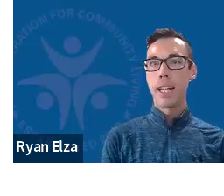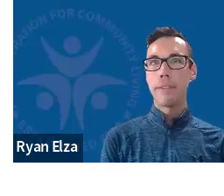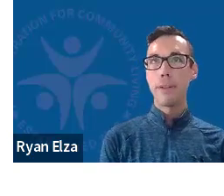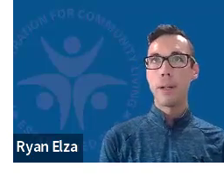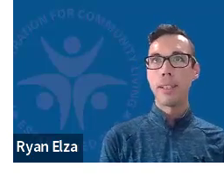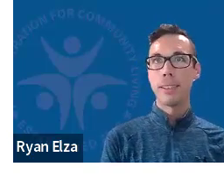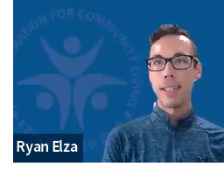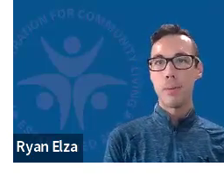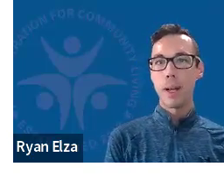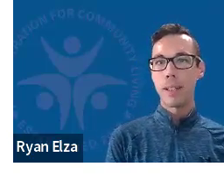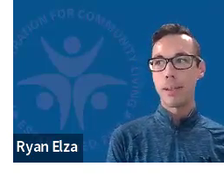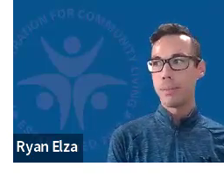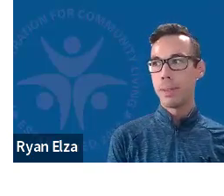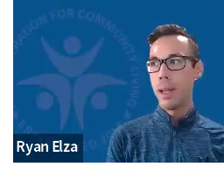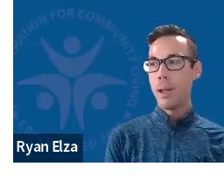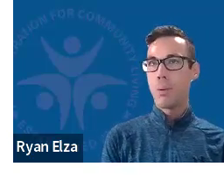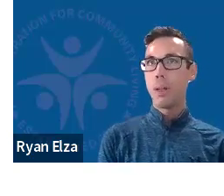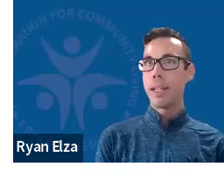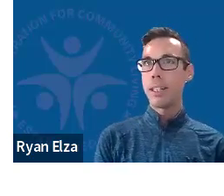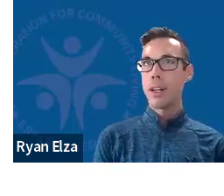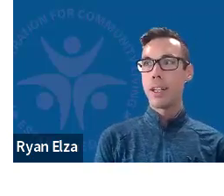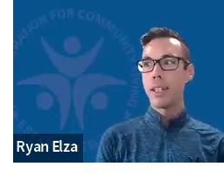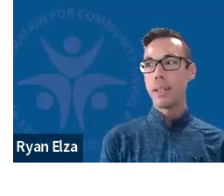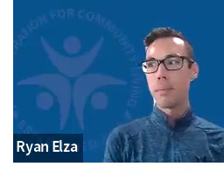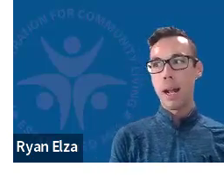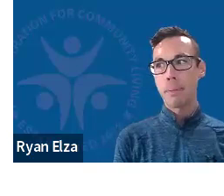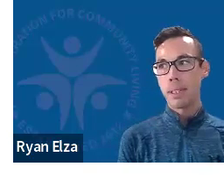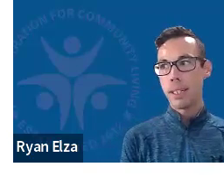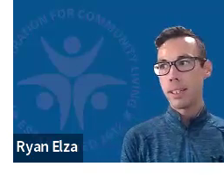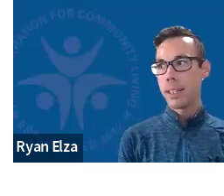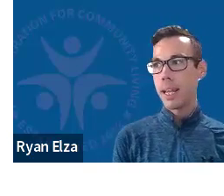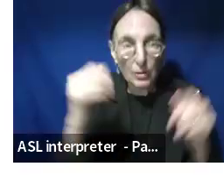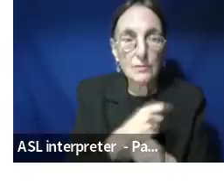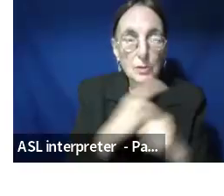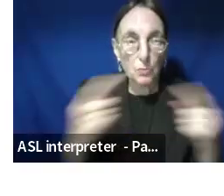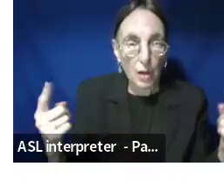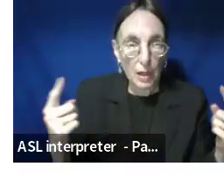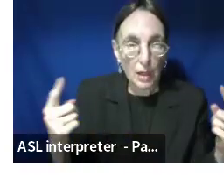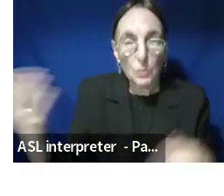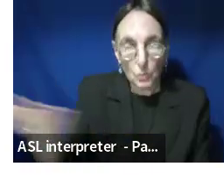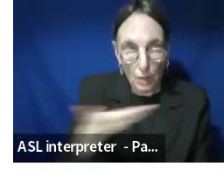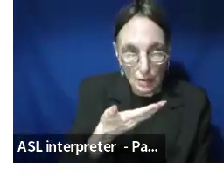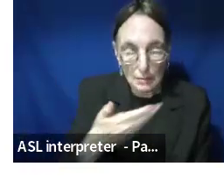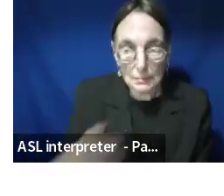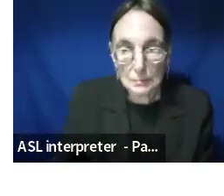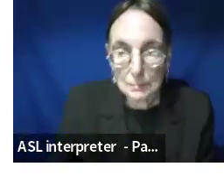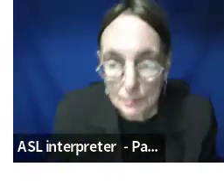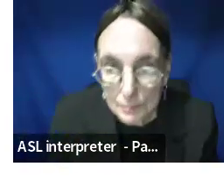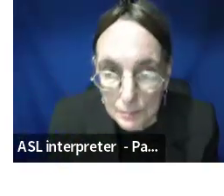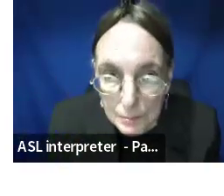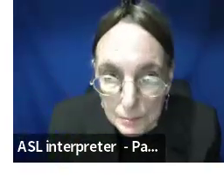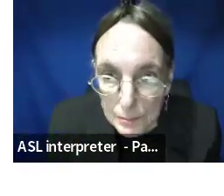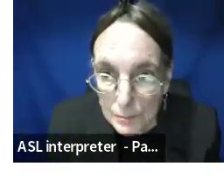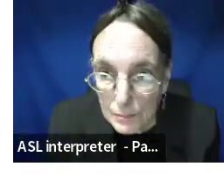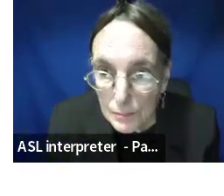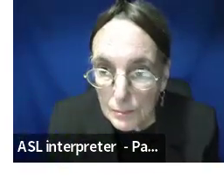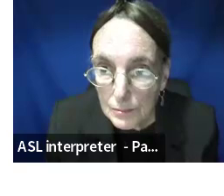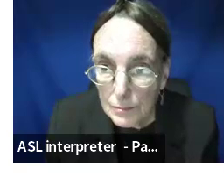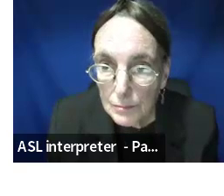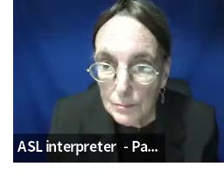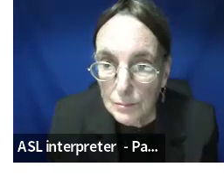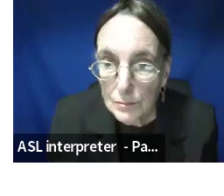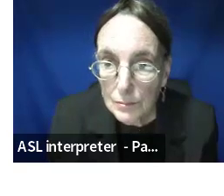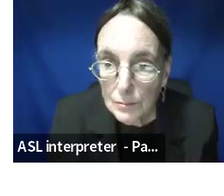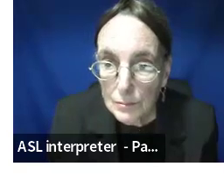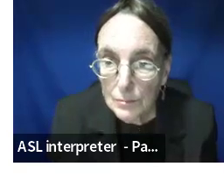Hi, everyone, and welcome. We’ll get started promptly at 2:30 Eastern. While folks are joining,